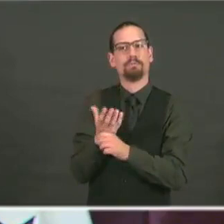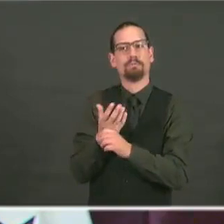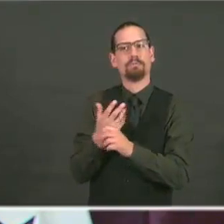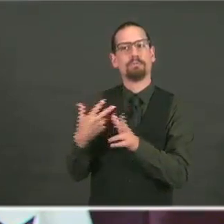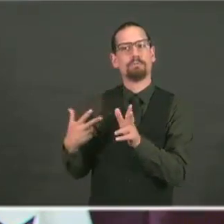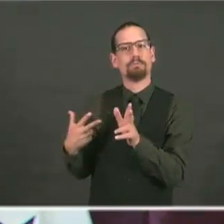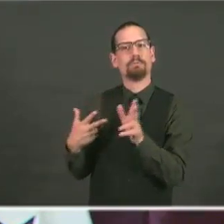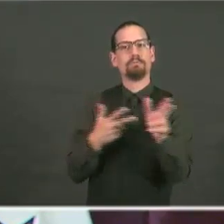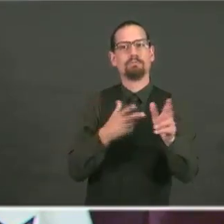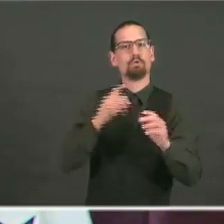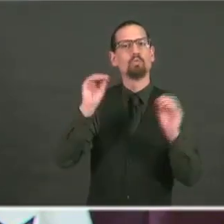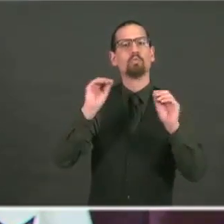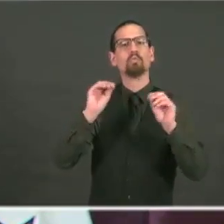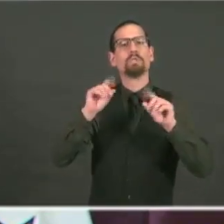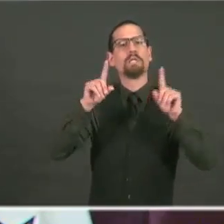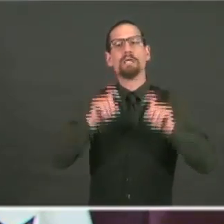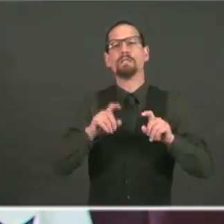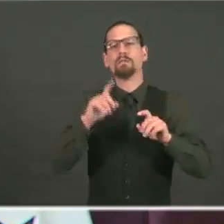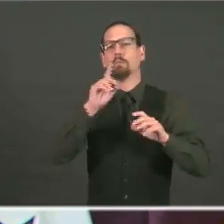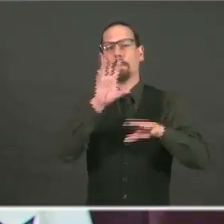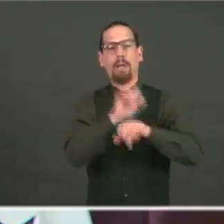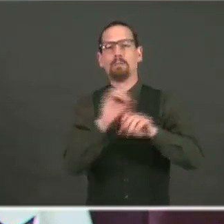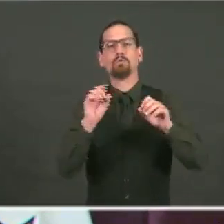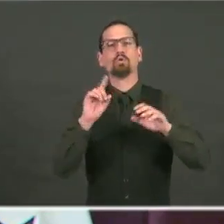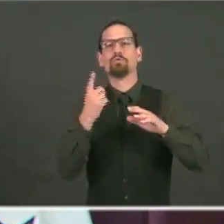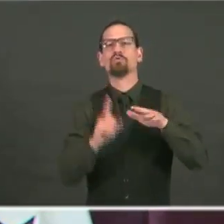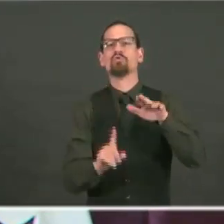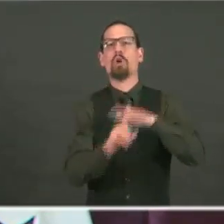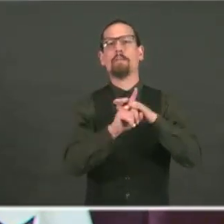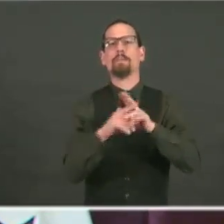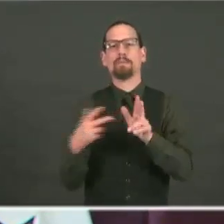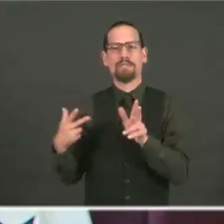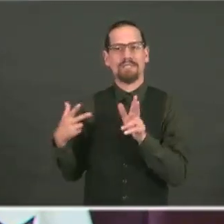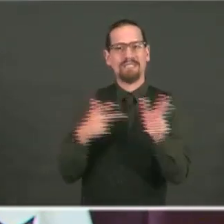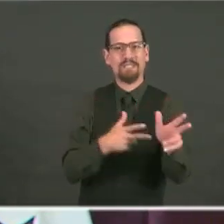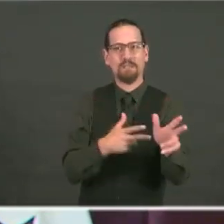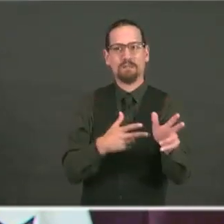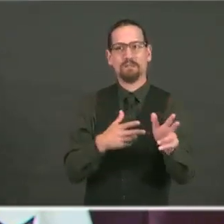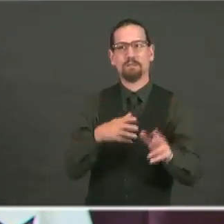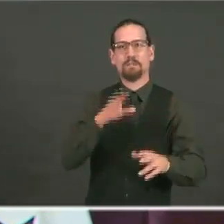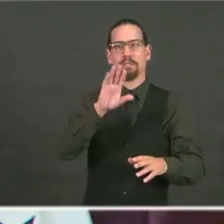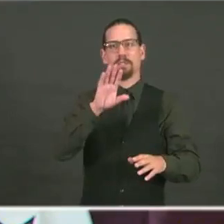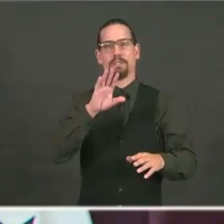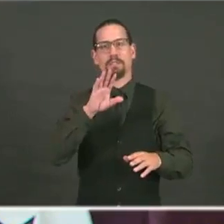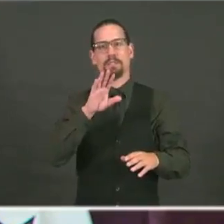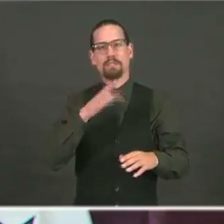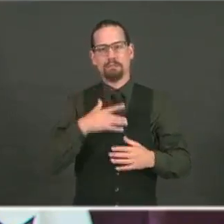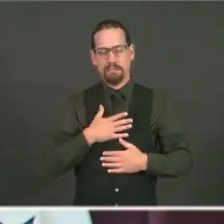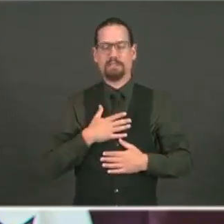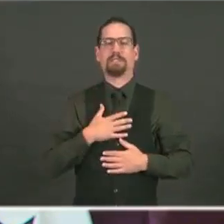CARPOOLED IN A COUPLE OF CARS, SHOWED UP AT TESTING SITES WITHOUT APPOINTMENTS.